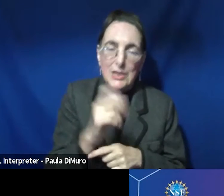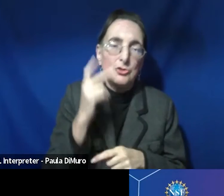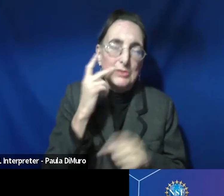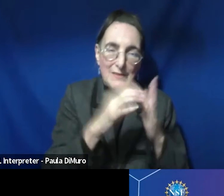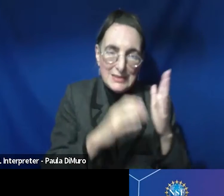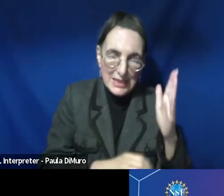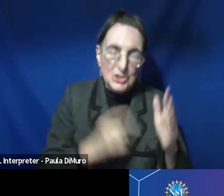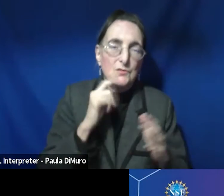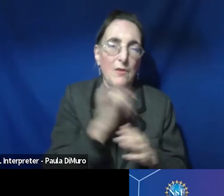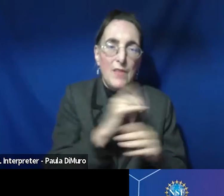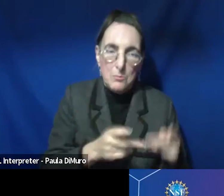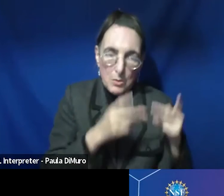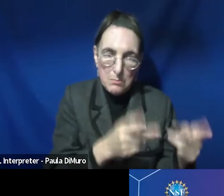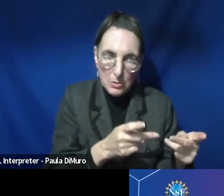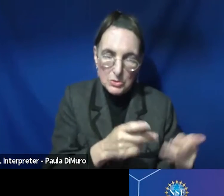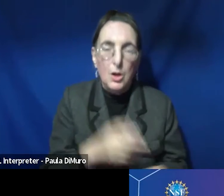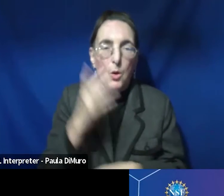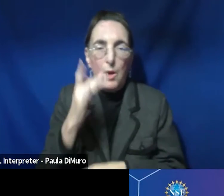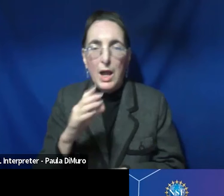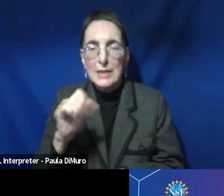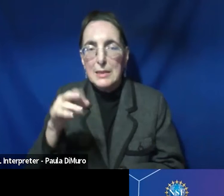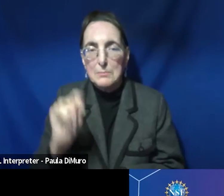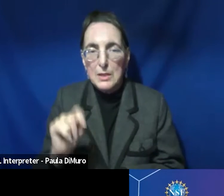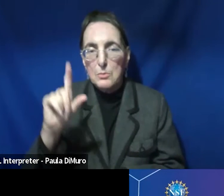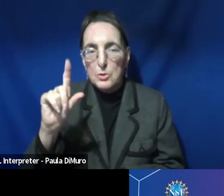That's why the September 2023 date is important.